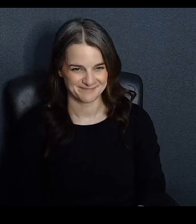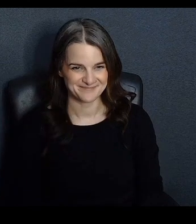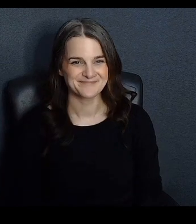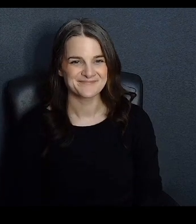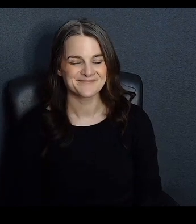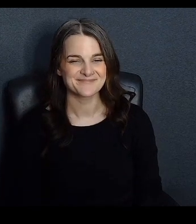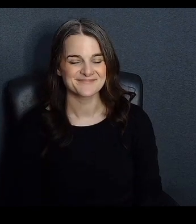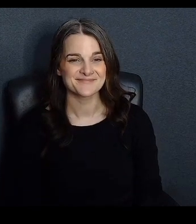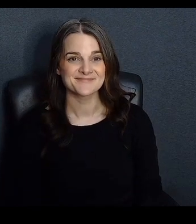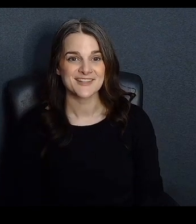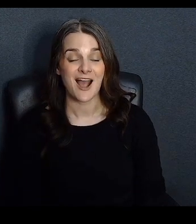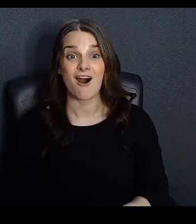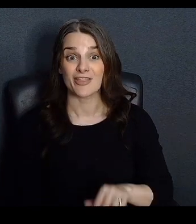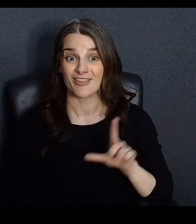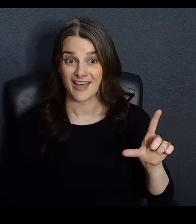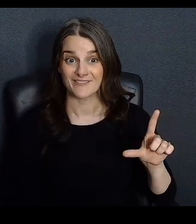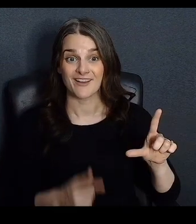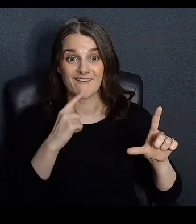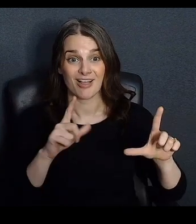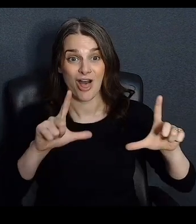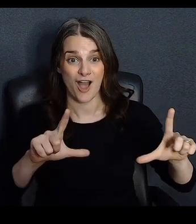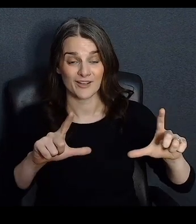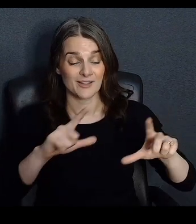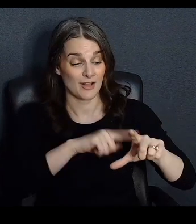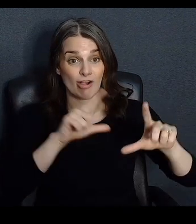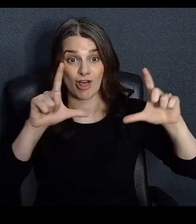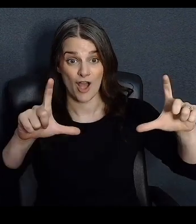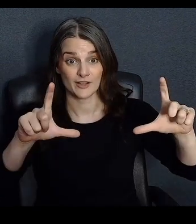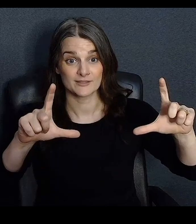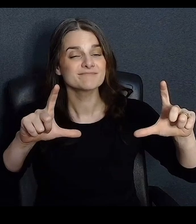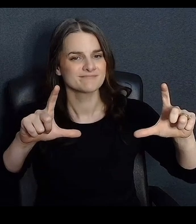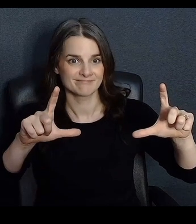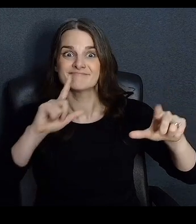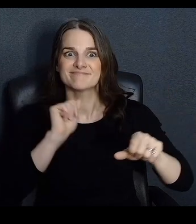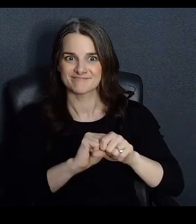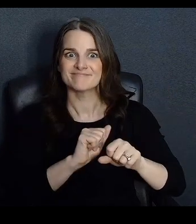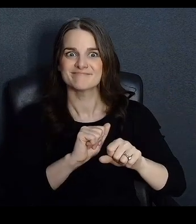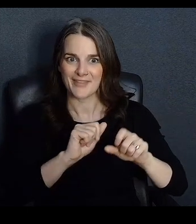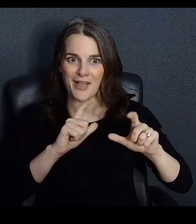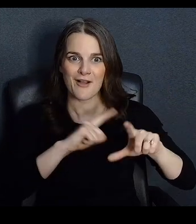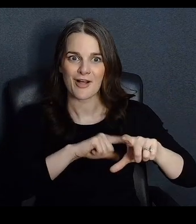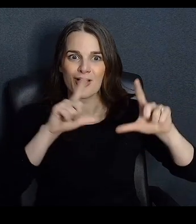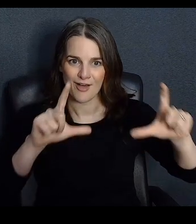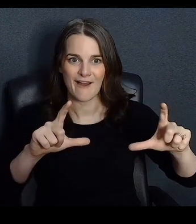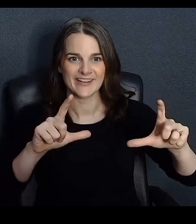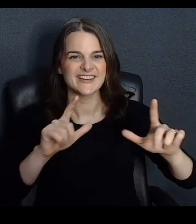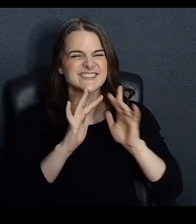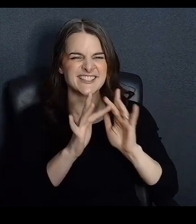Now, the clock on the left there, that is an actual digital clock that the time changes on it, and there can be alerts that will come up.